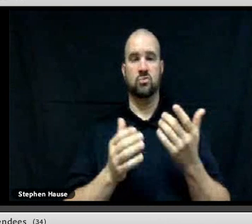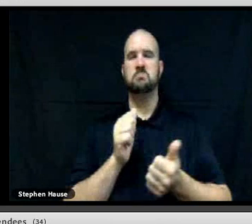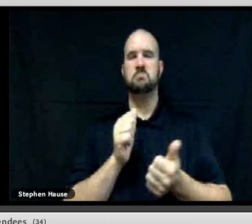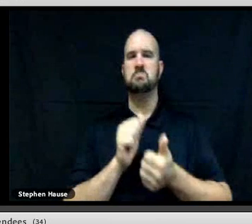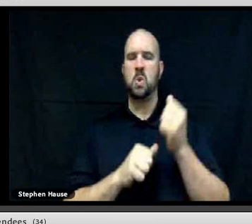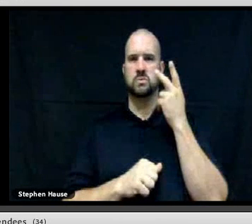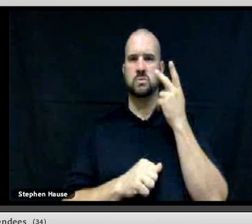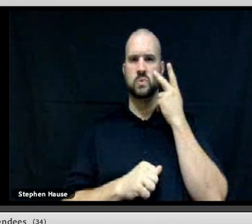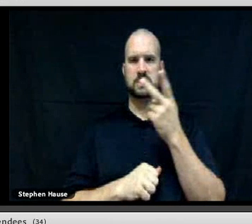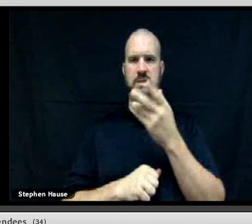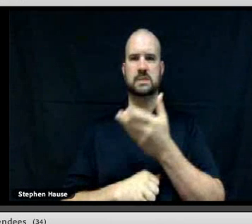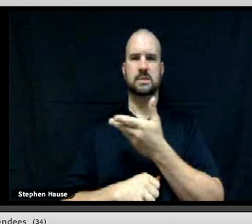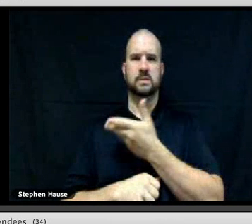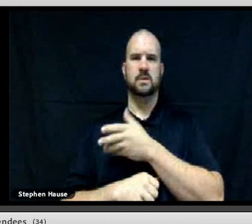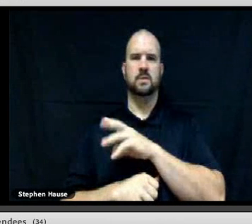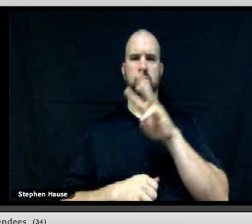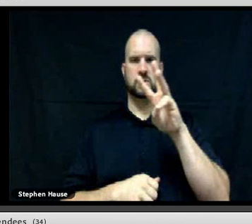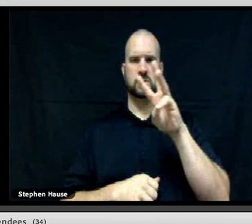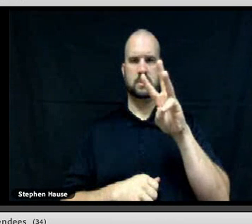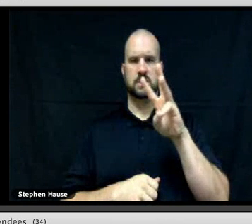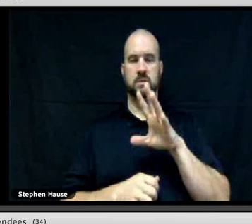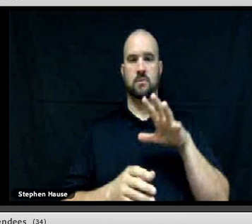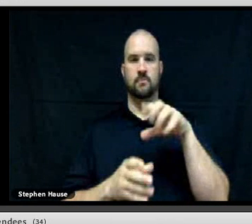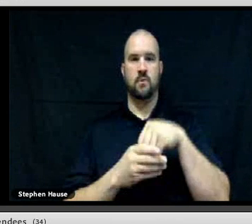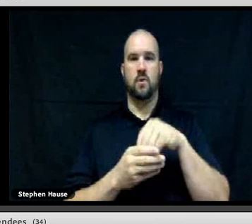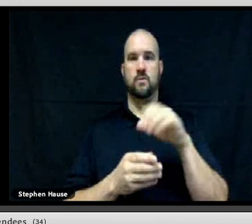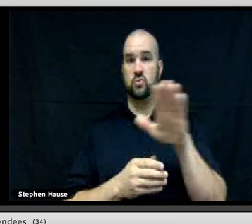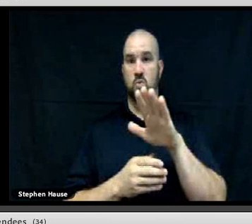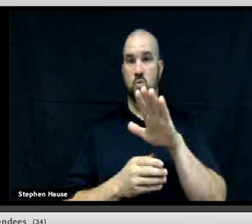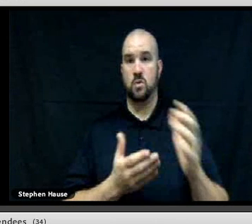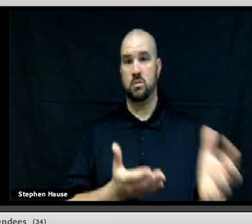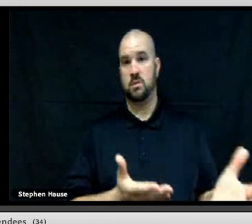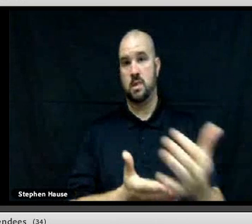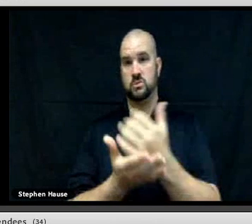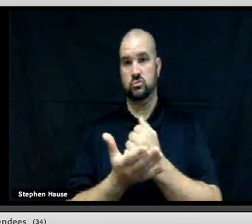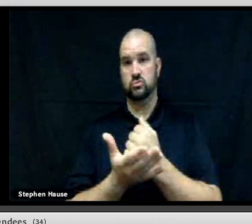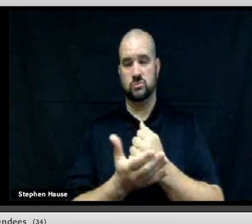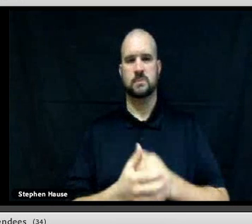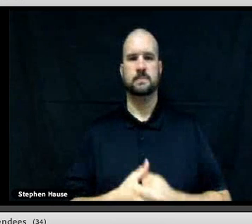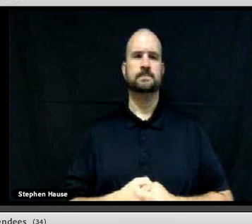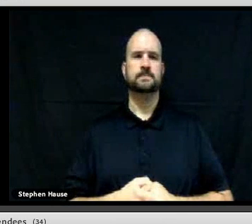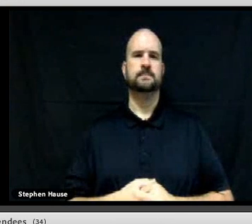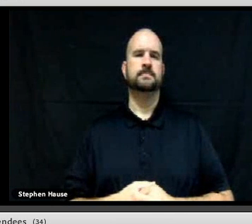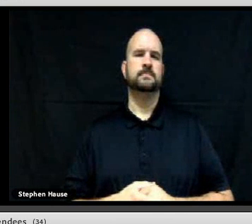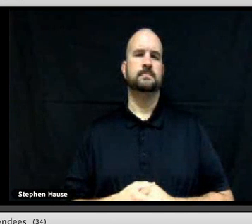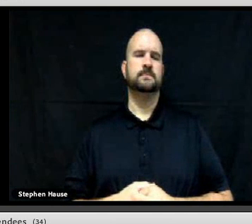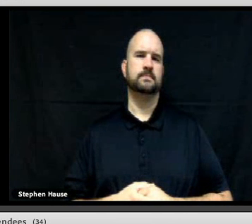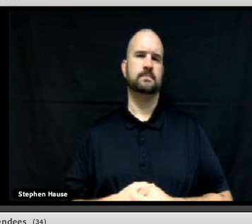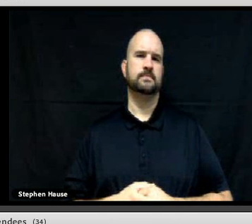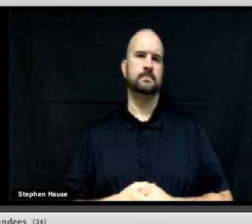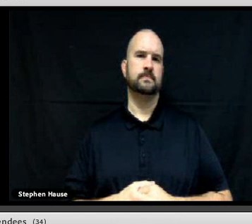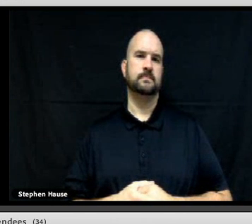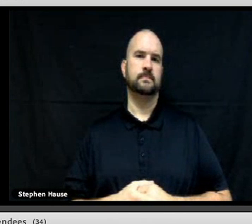Um, so, they do have a copyright not evaluated, um,